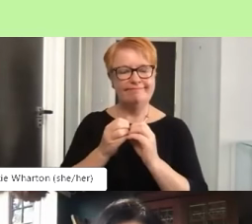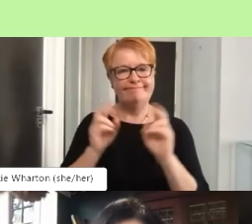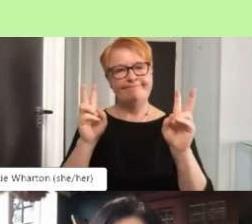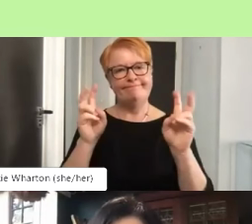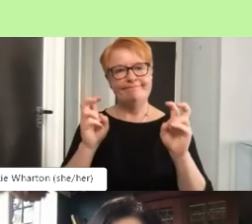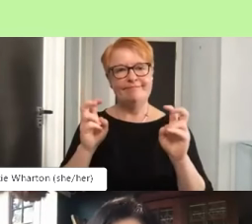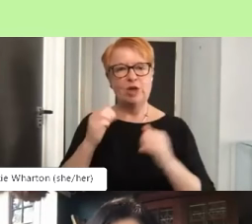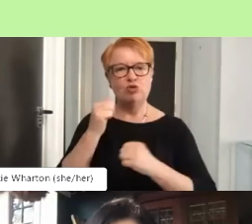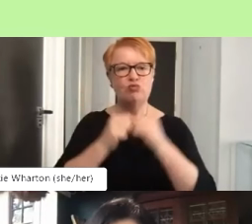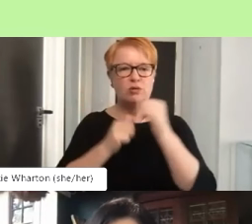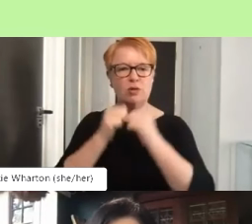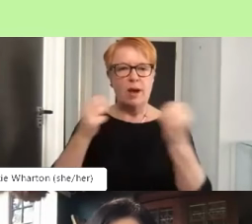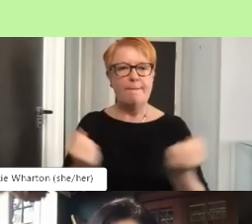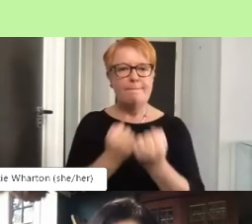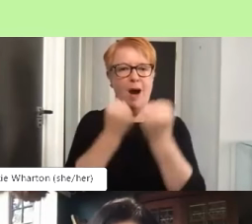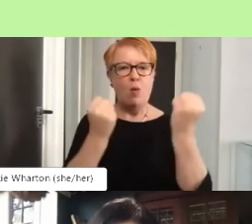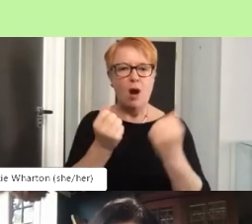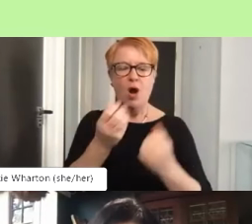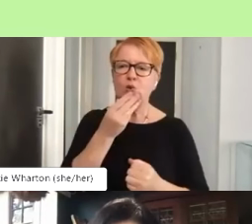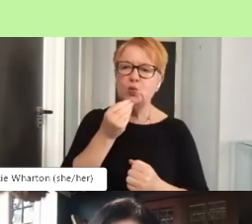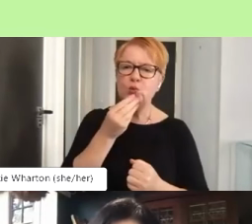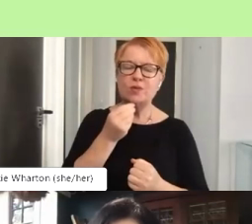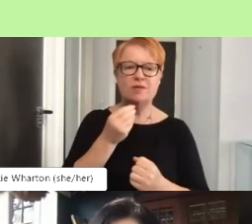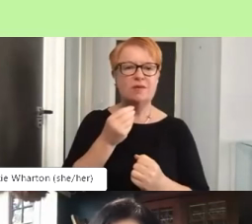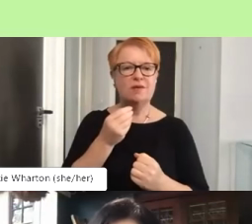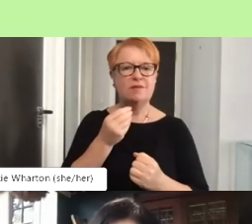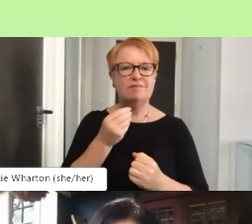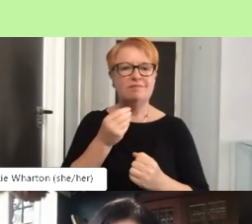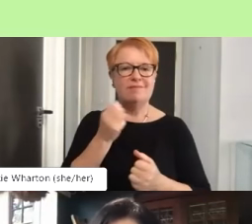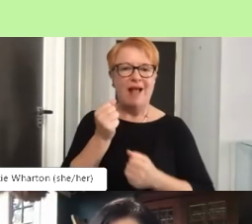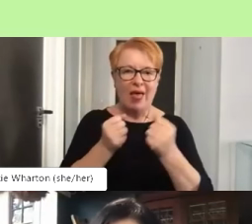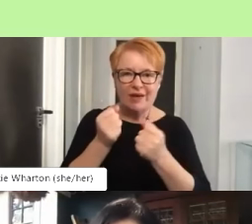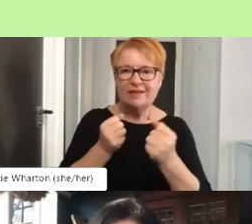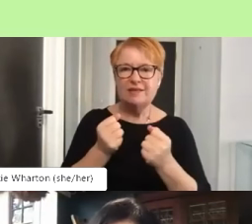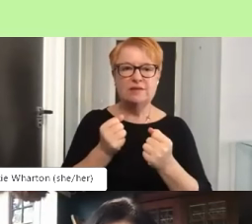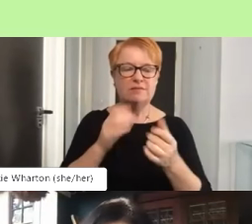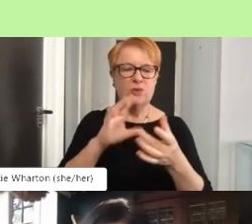and sports events like the Commonwealth Games that Olympics or even the